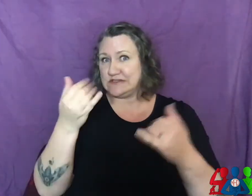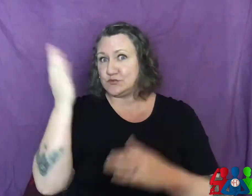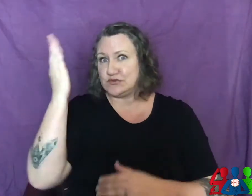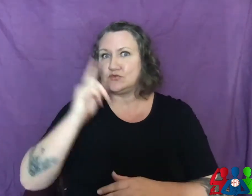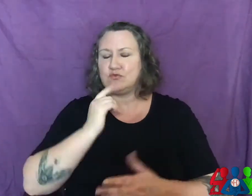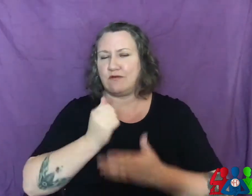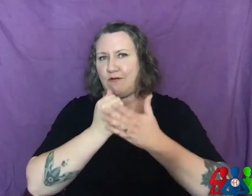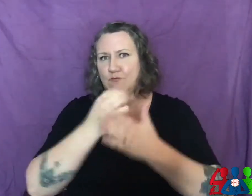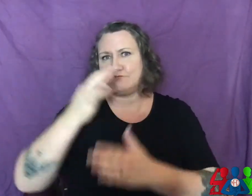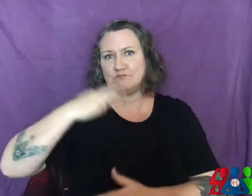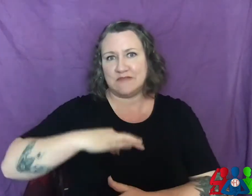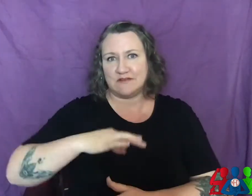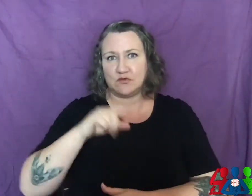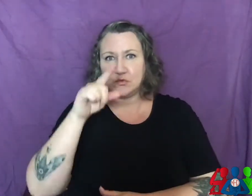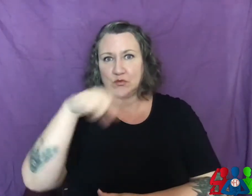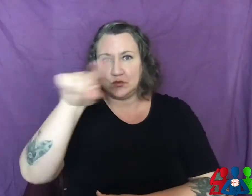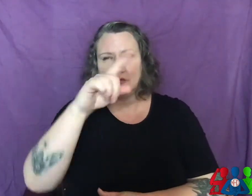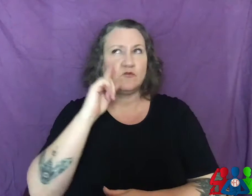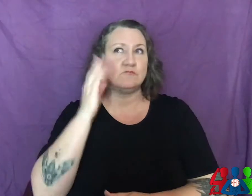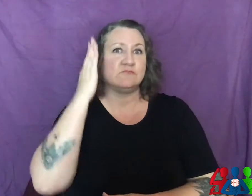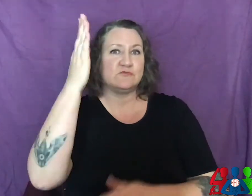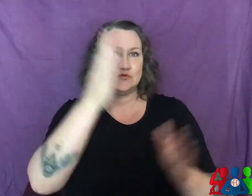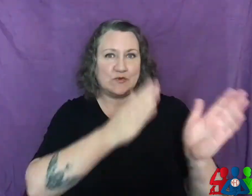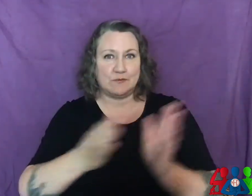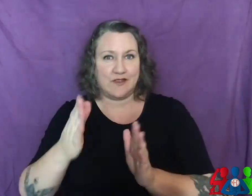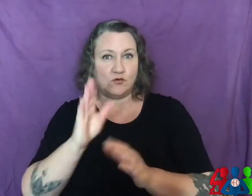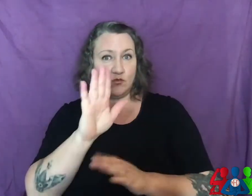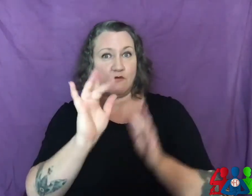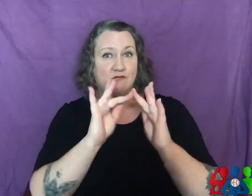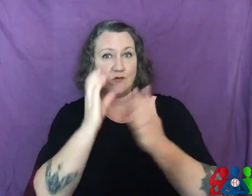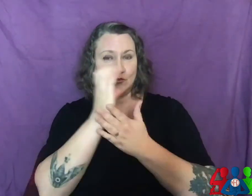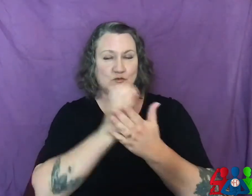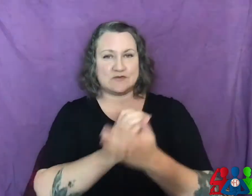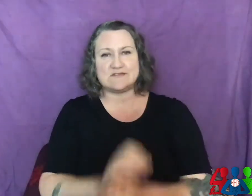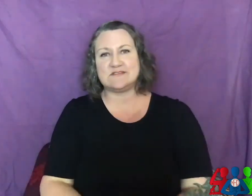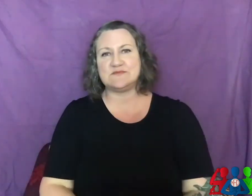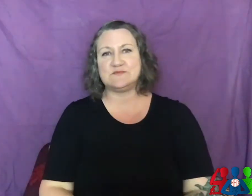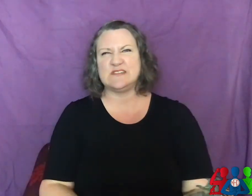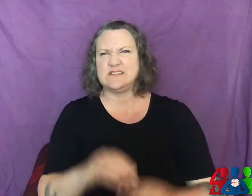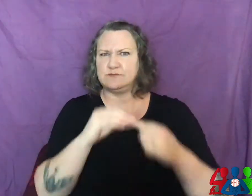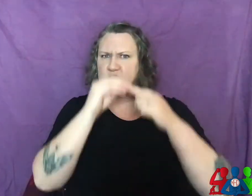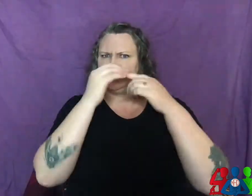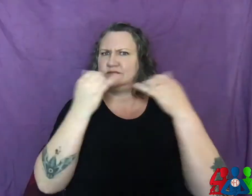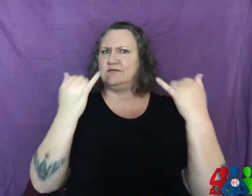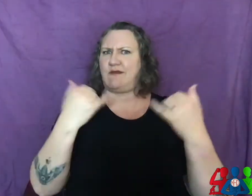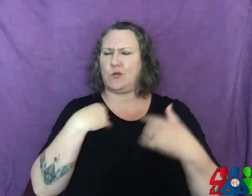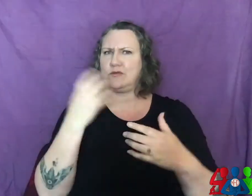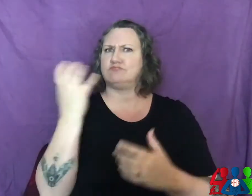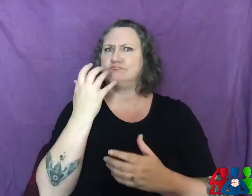Deaf Education Conference. I hope this presentation will benefit you in providing online